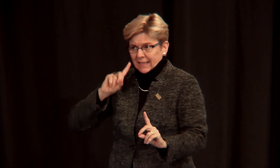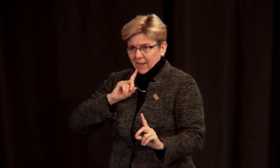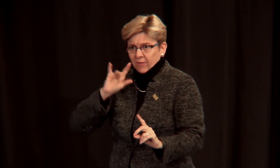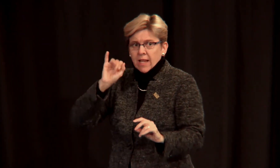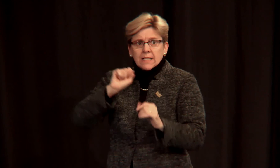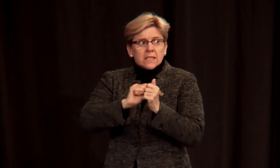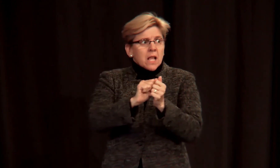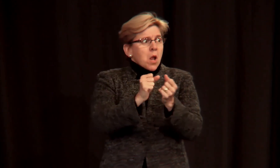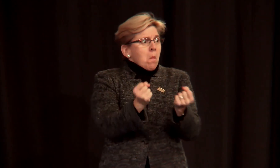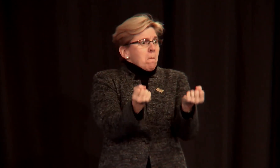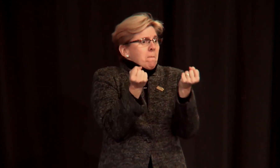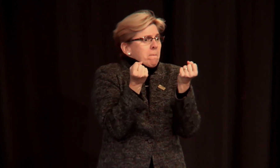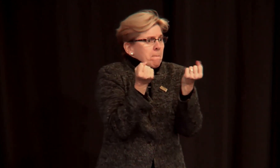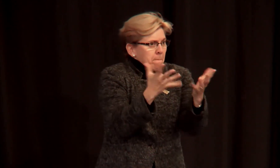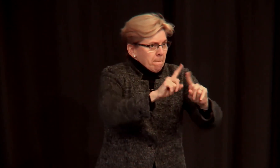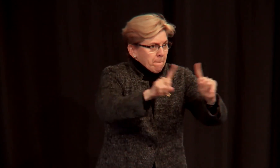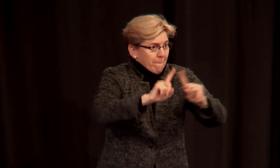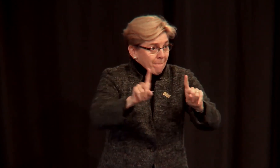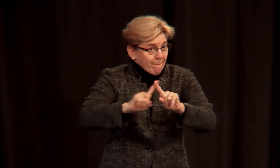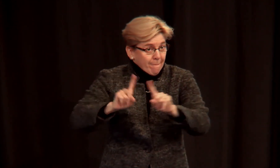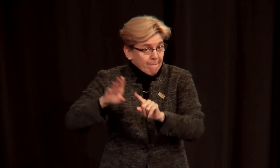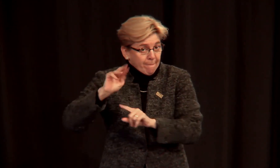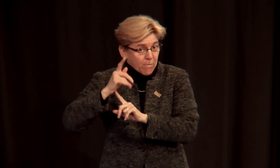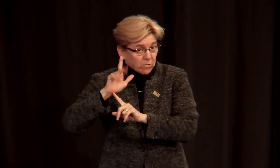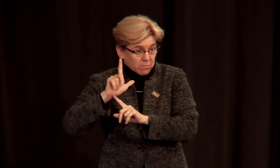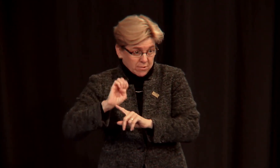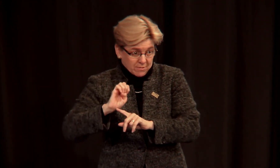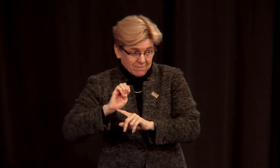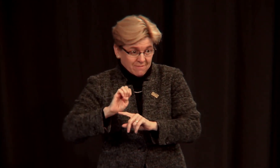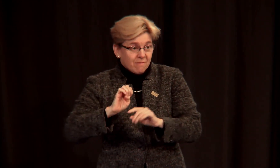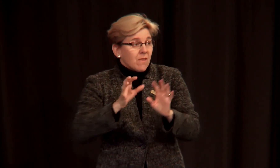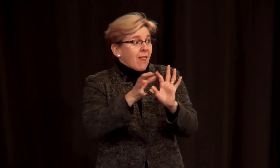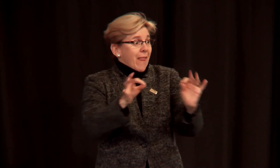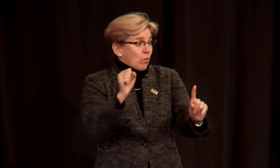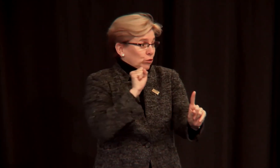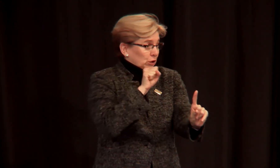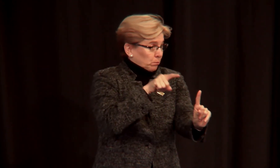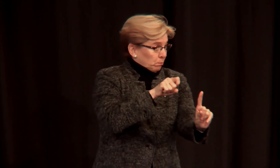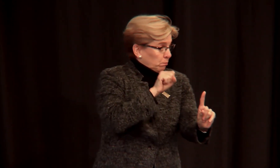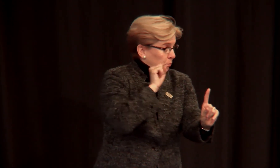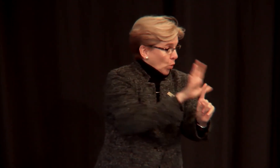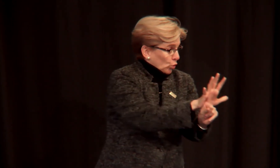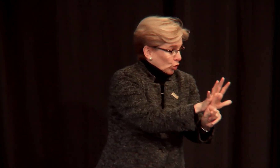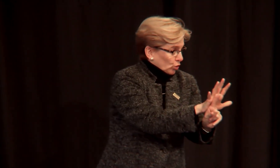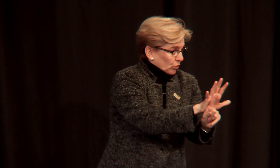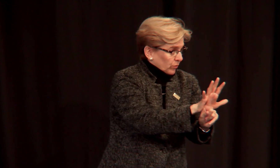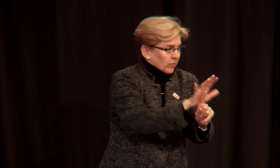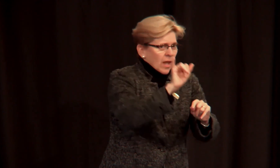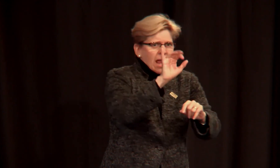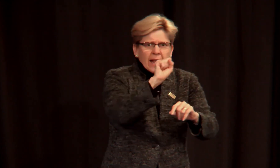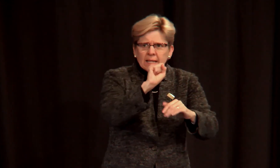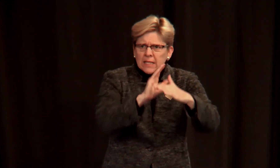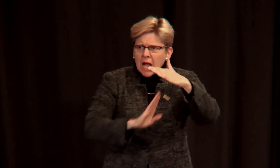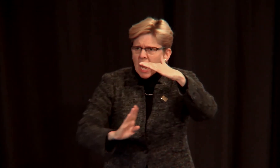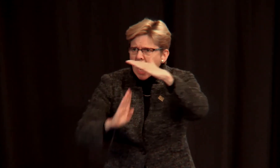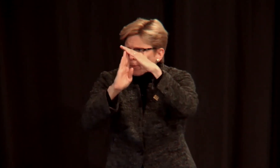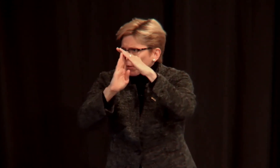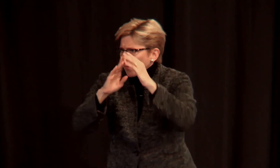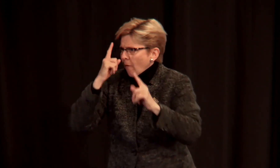deaf and hearing, if they have exposure to multiple language, that's optimal for